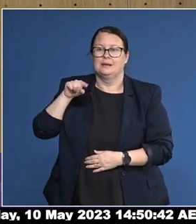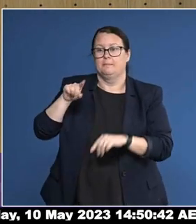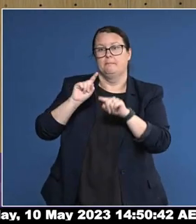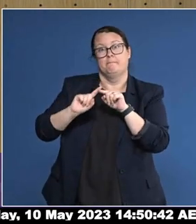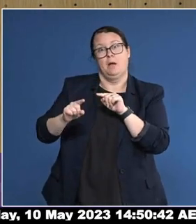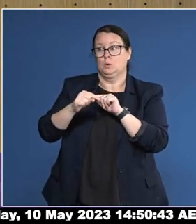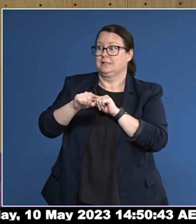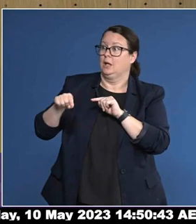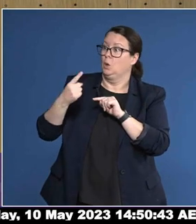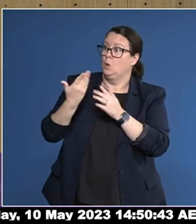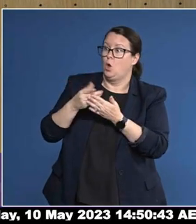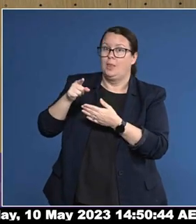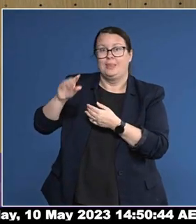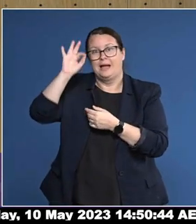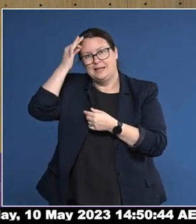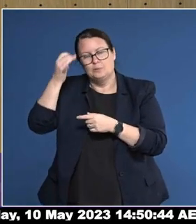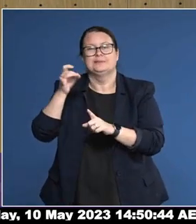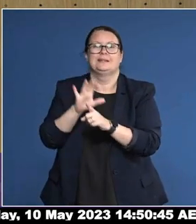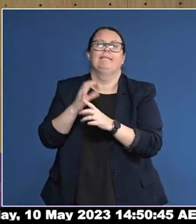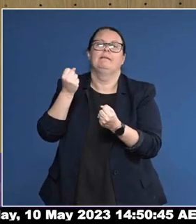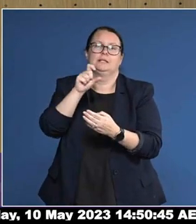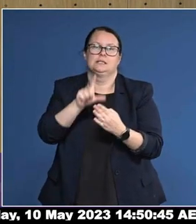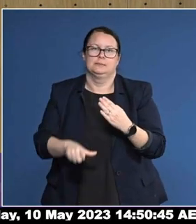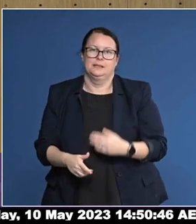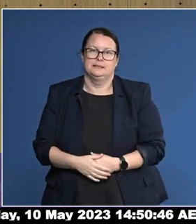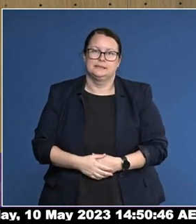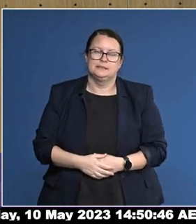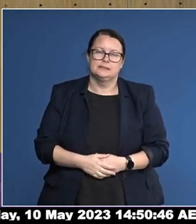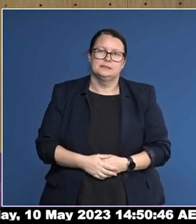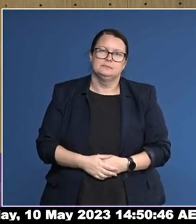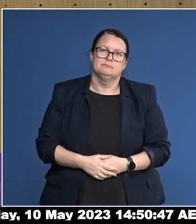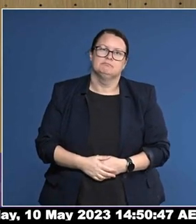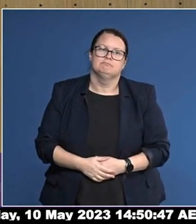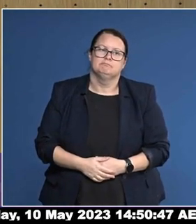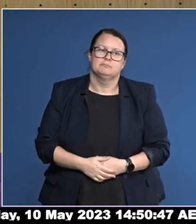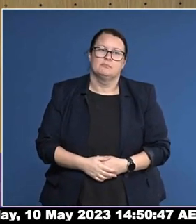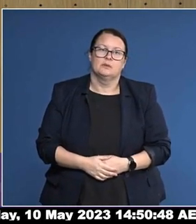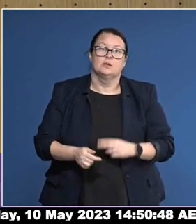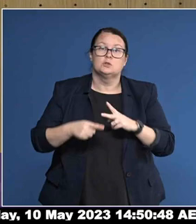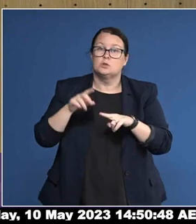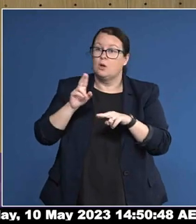disability. And so we can facilitate if government departments seek - need